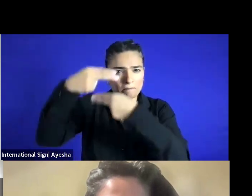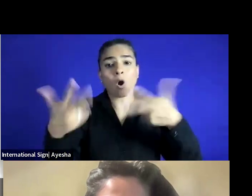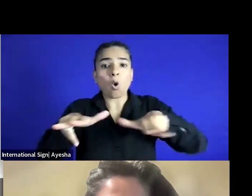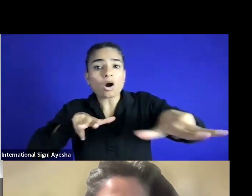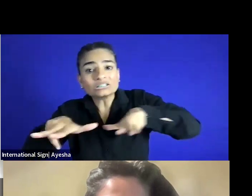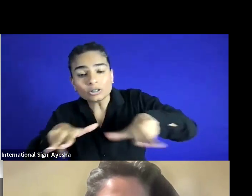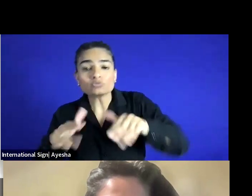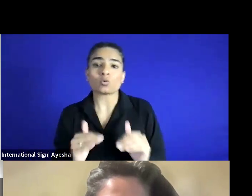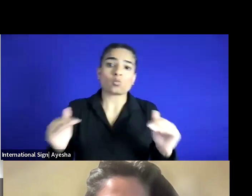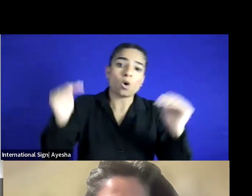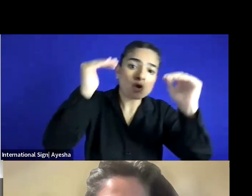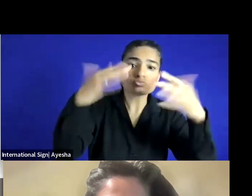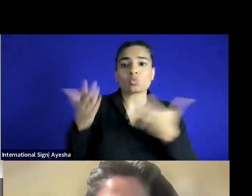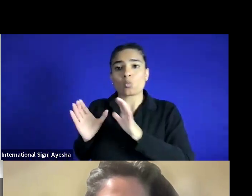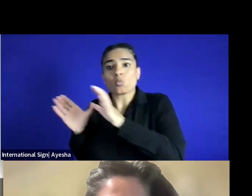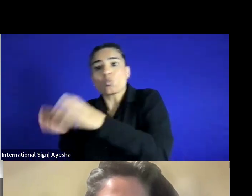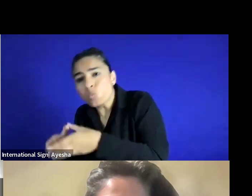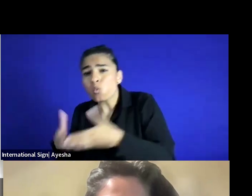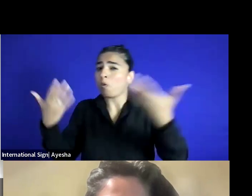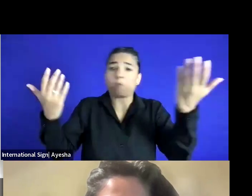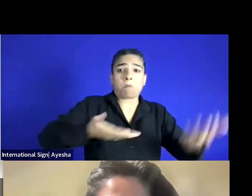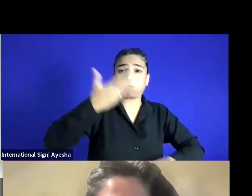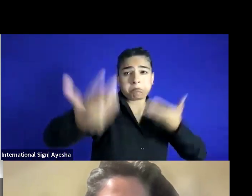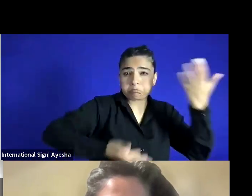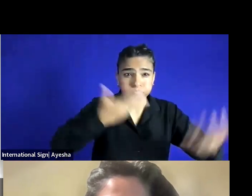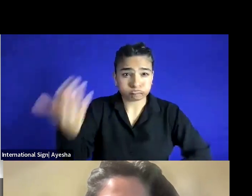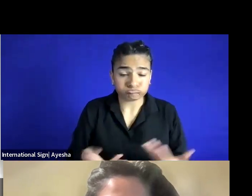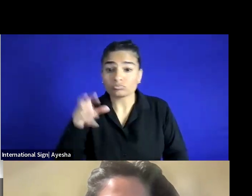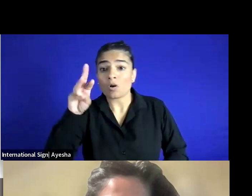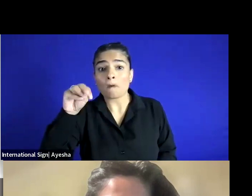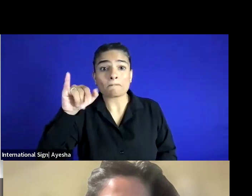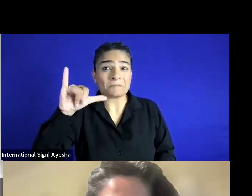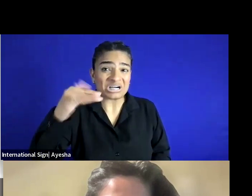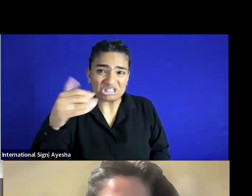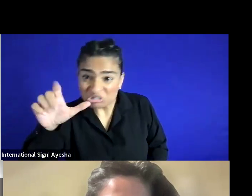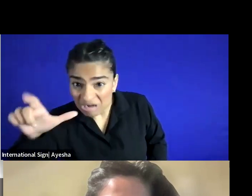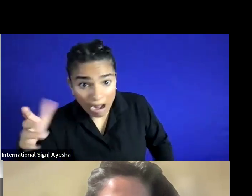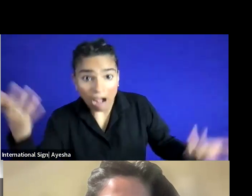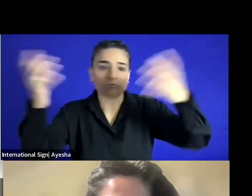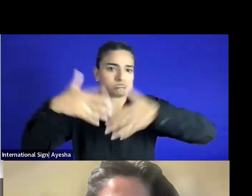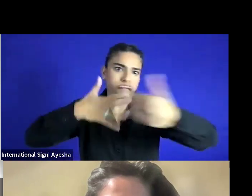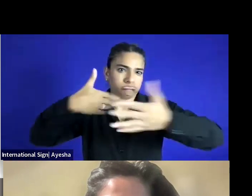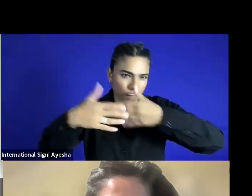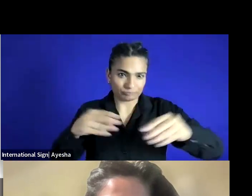So this is here where I find it's a great opportunity for other participants to connect with people that have similar interests.